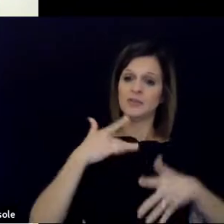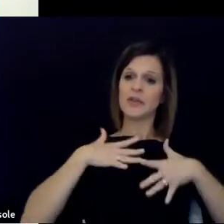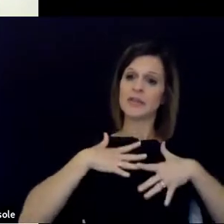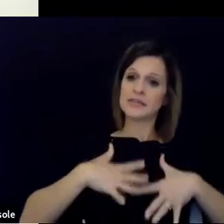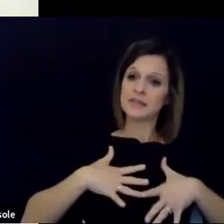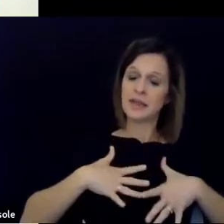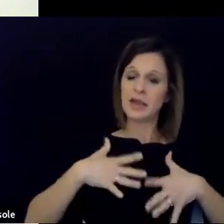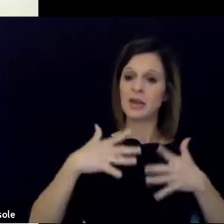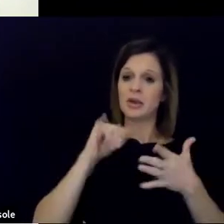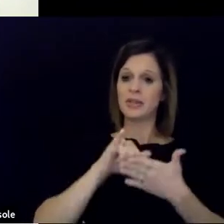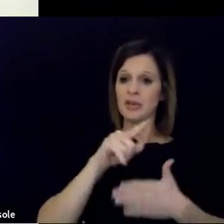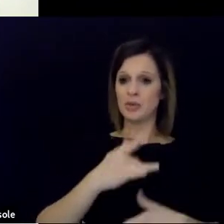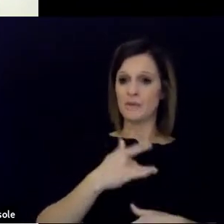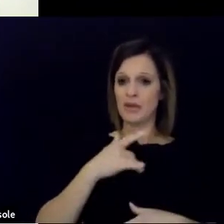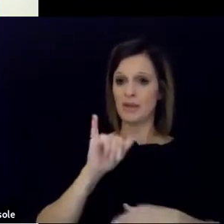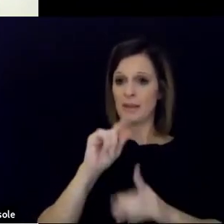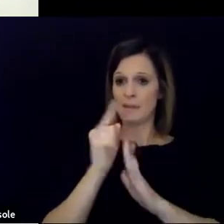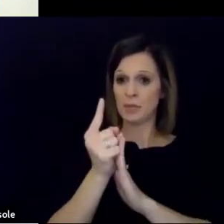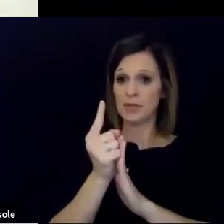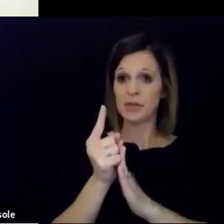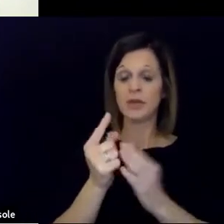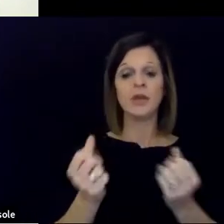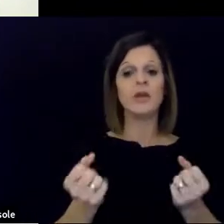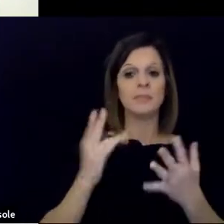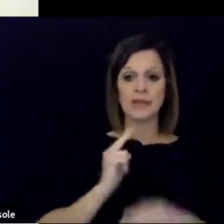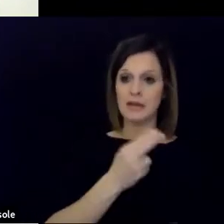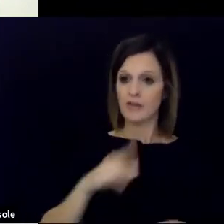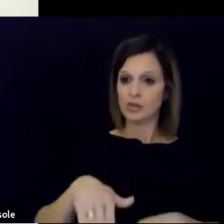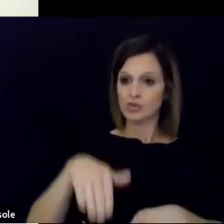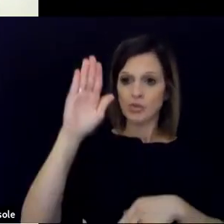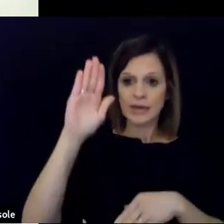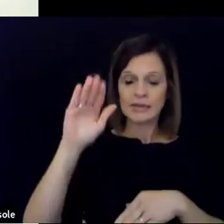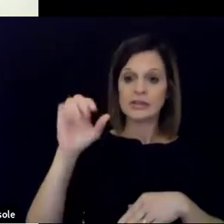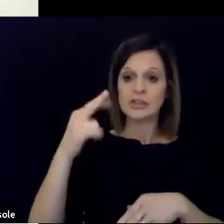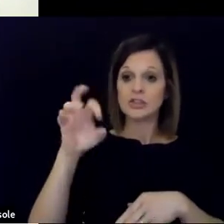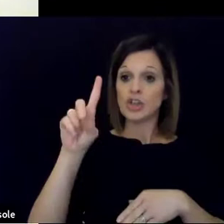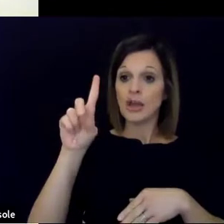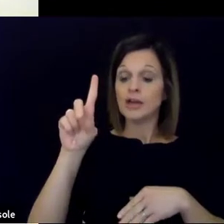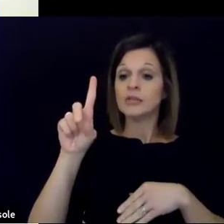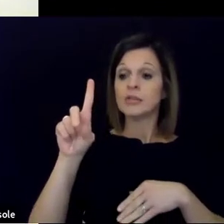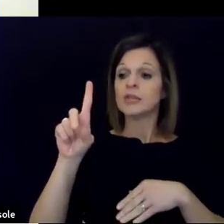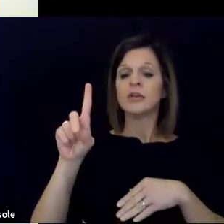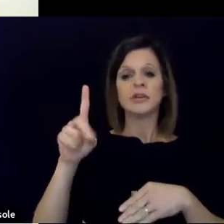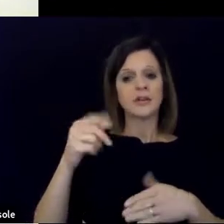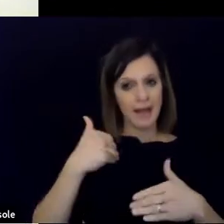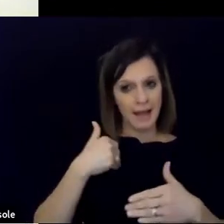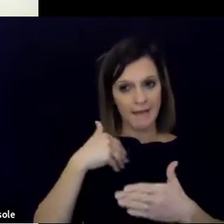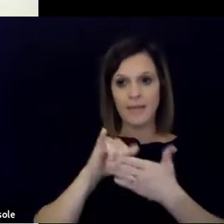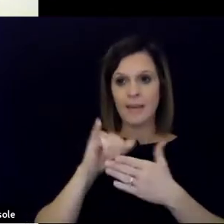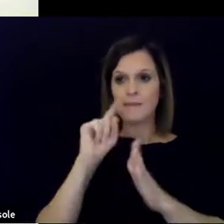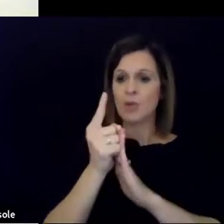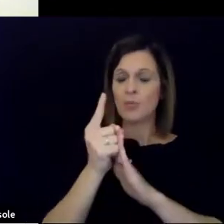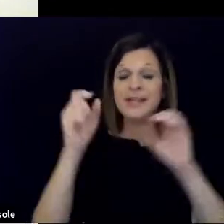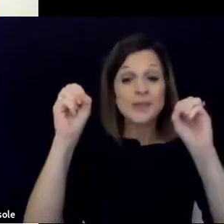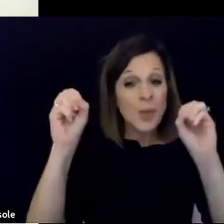And many of us raising our kids have those moments of extreme despair, it's okay. Take charge.